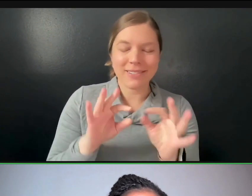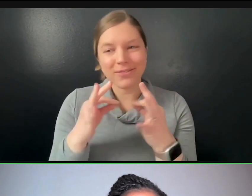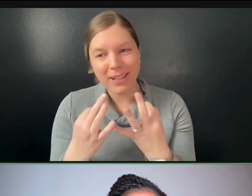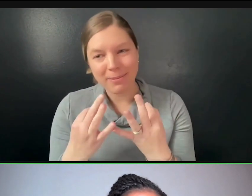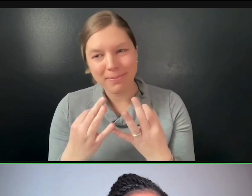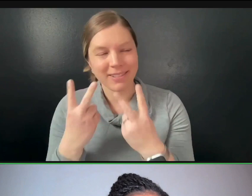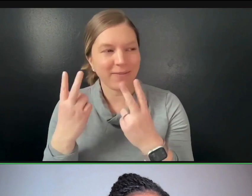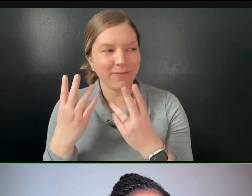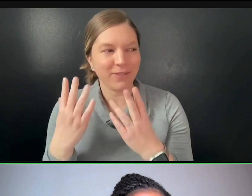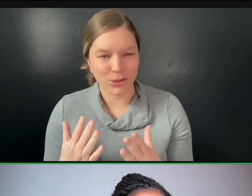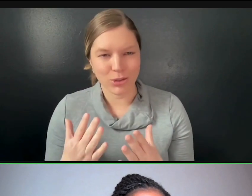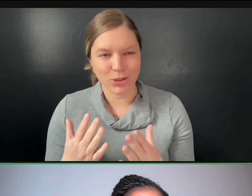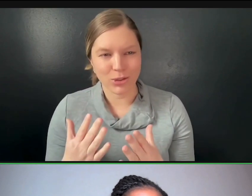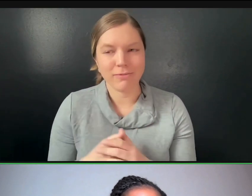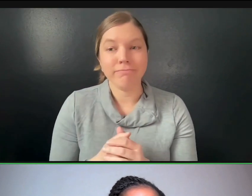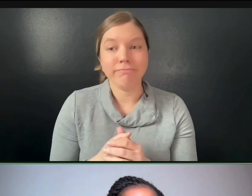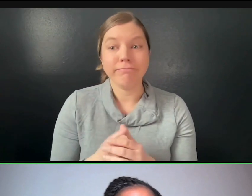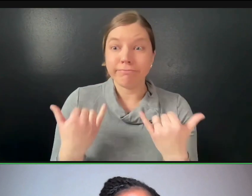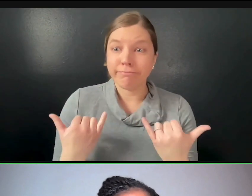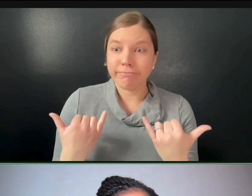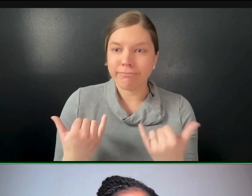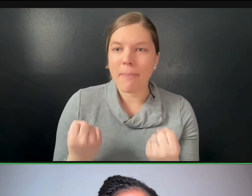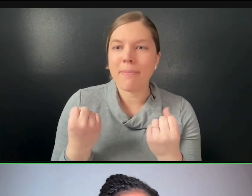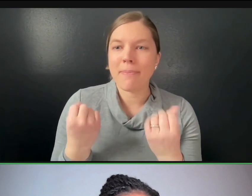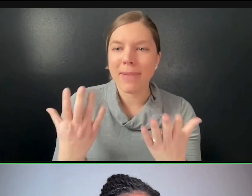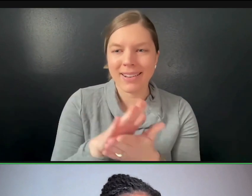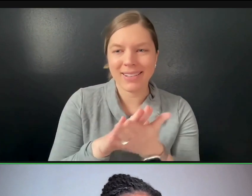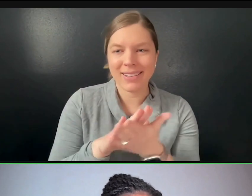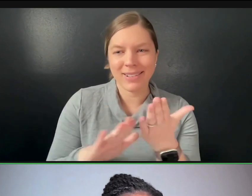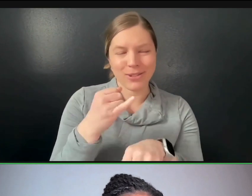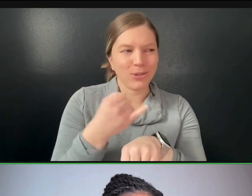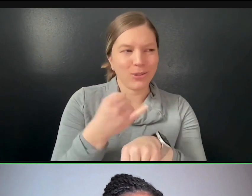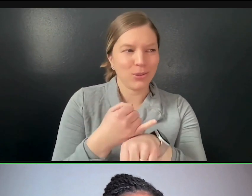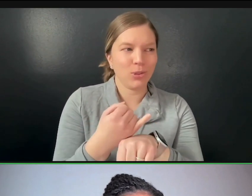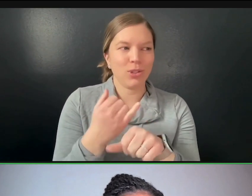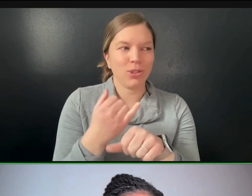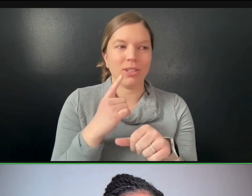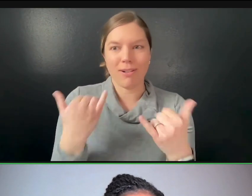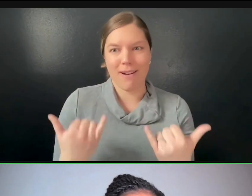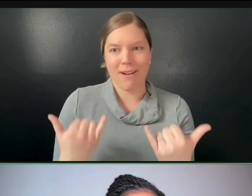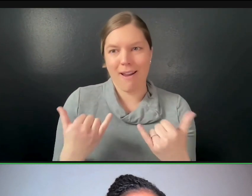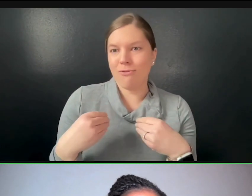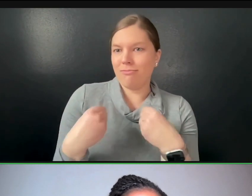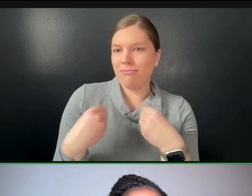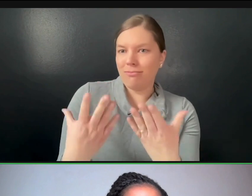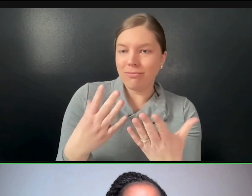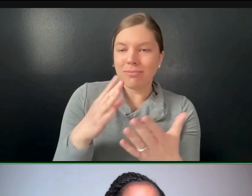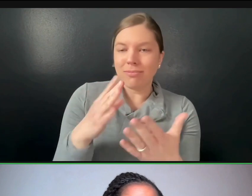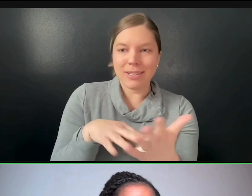that the experience is great for students, families, and visitors.